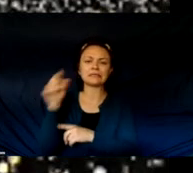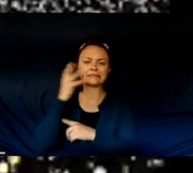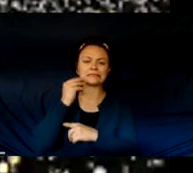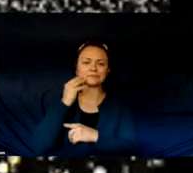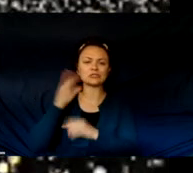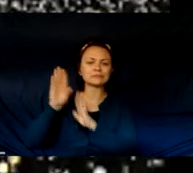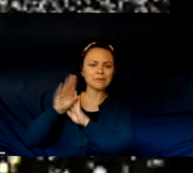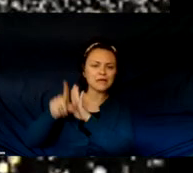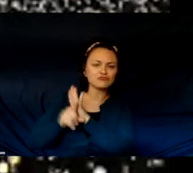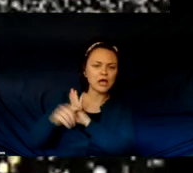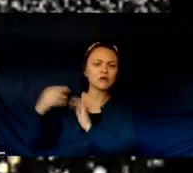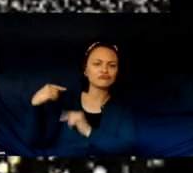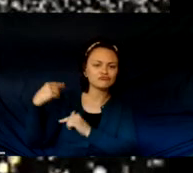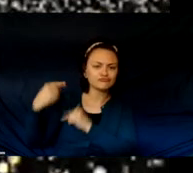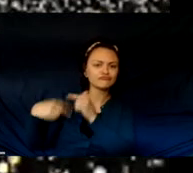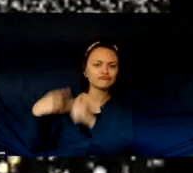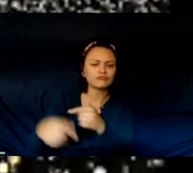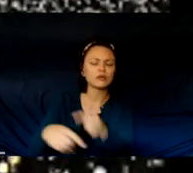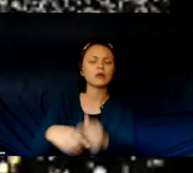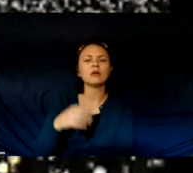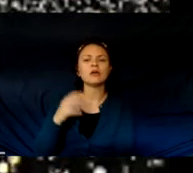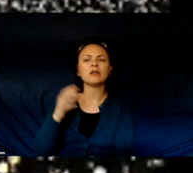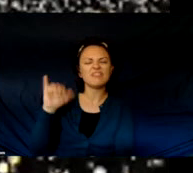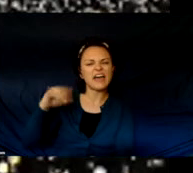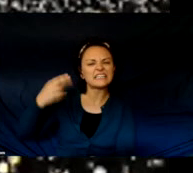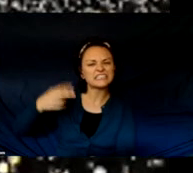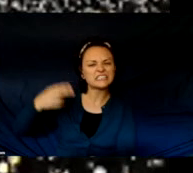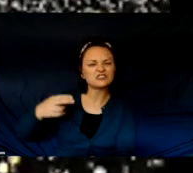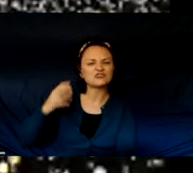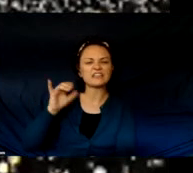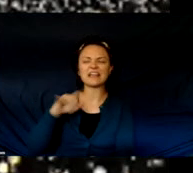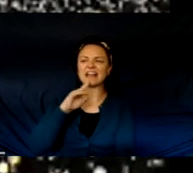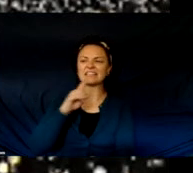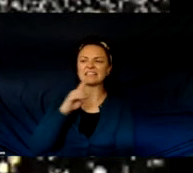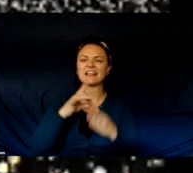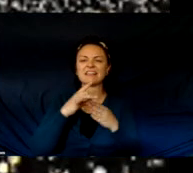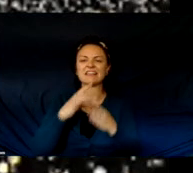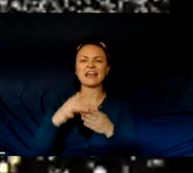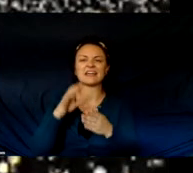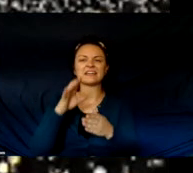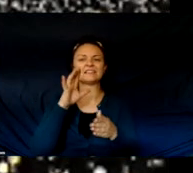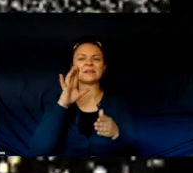viewed from a white lens of disability and checked boxes.